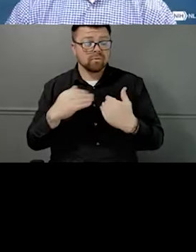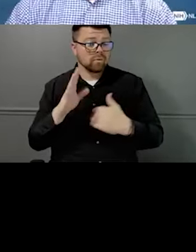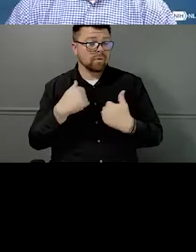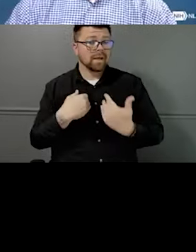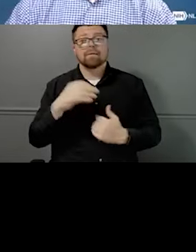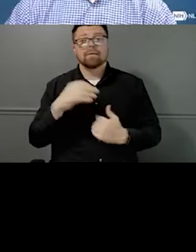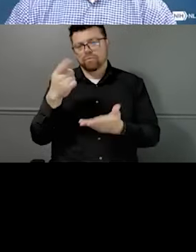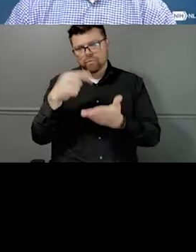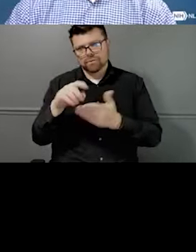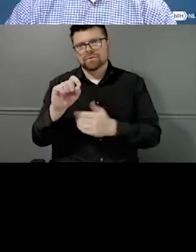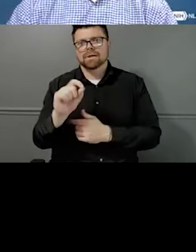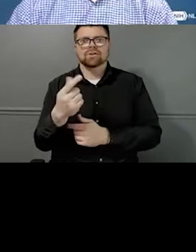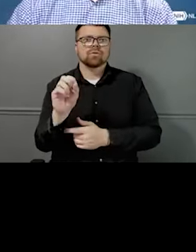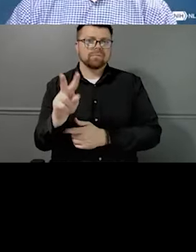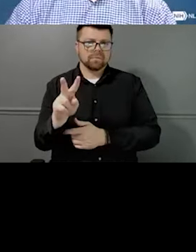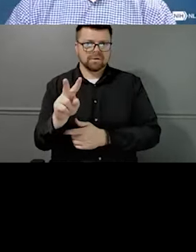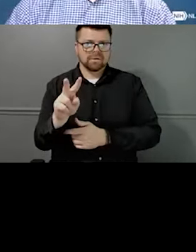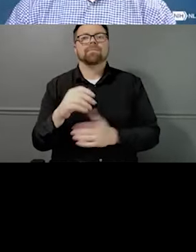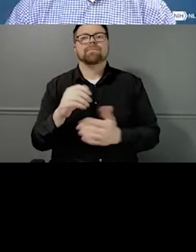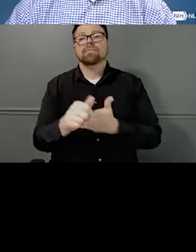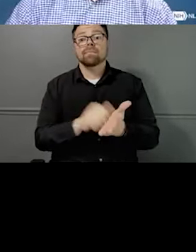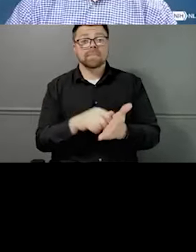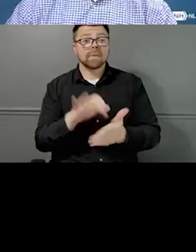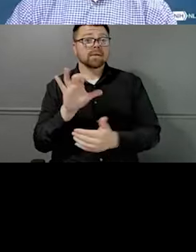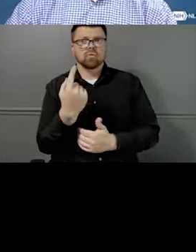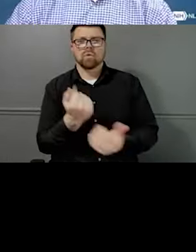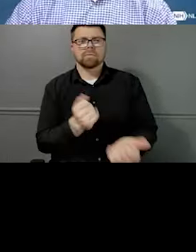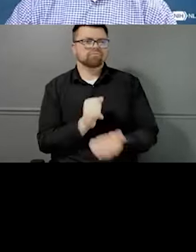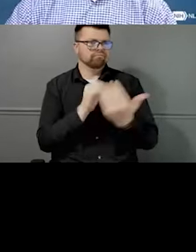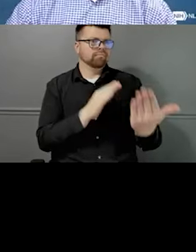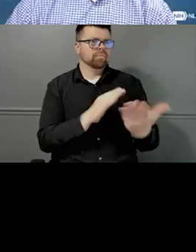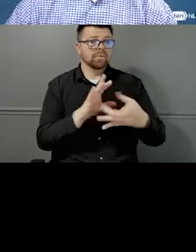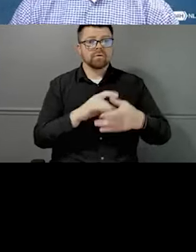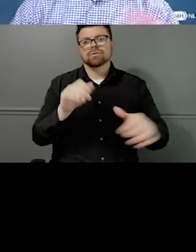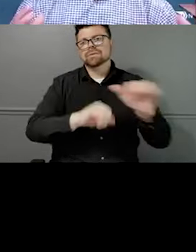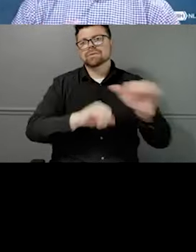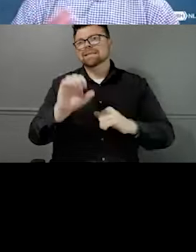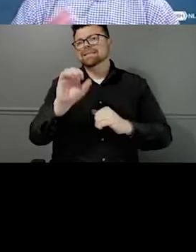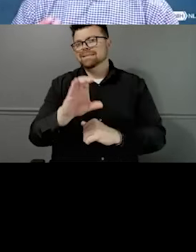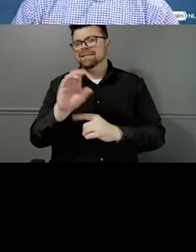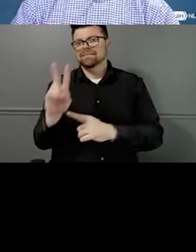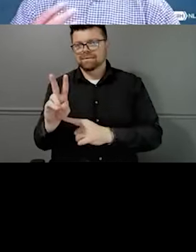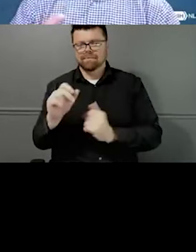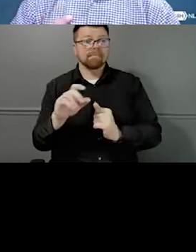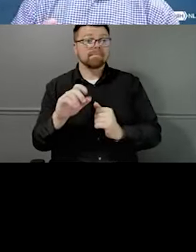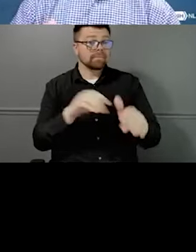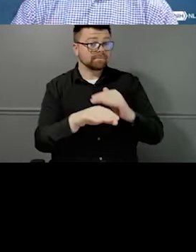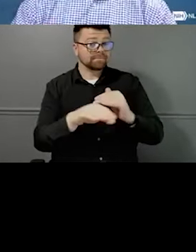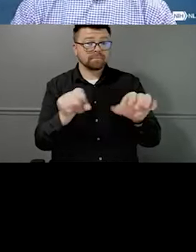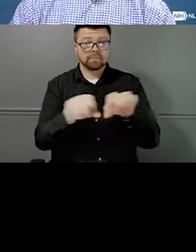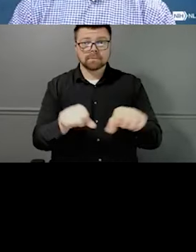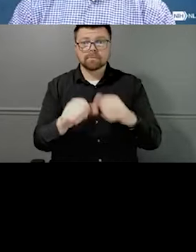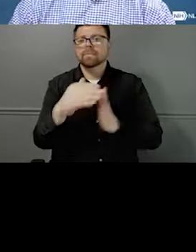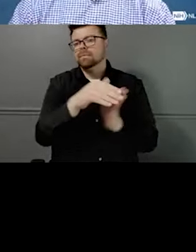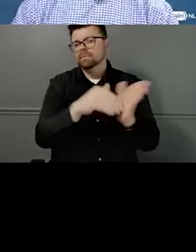That is one of the routes that we support to sign into SciENcv, access the system, and fill out the information.